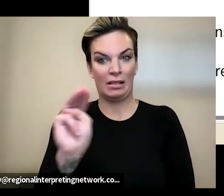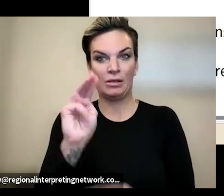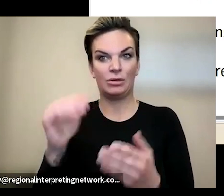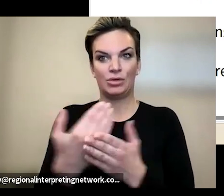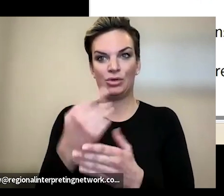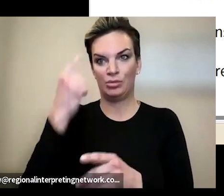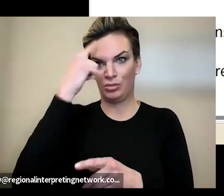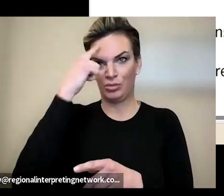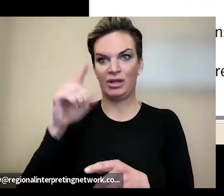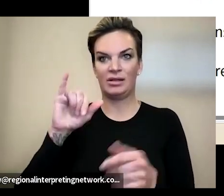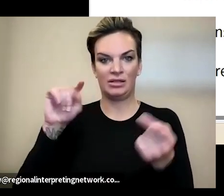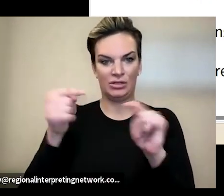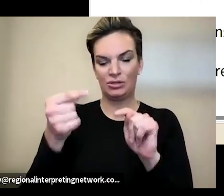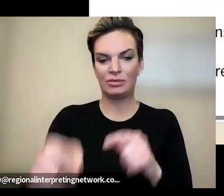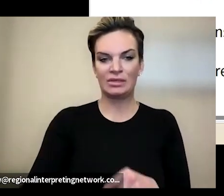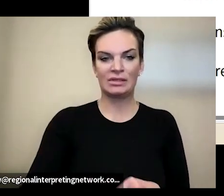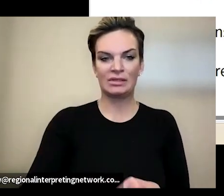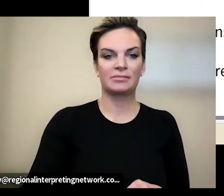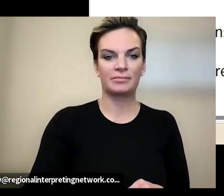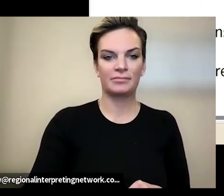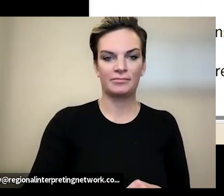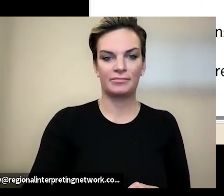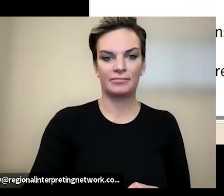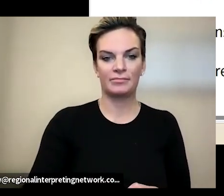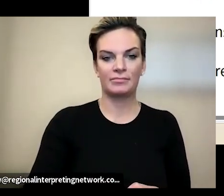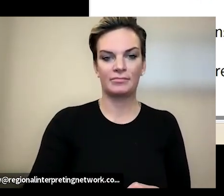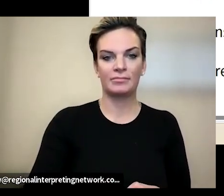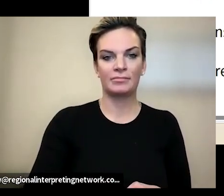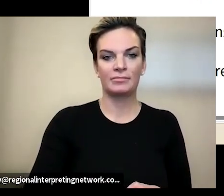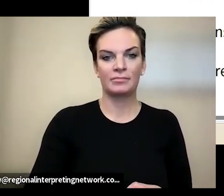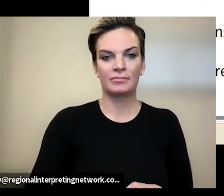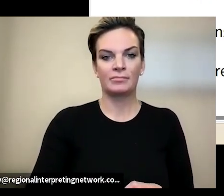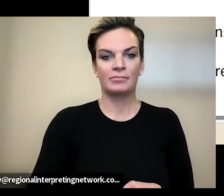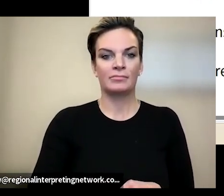in the United States, so you know somebody with a brain injury you might not think that you do